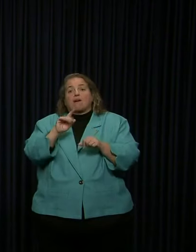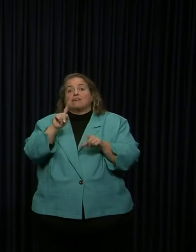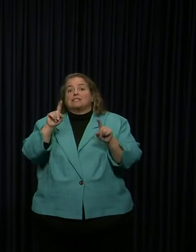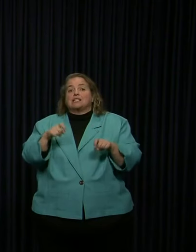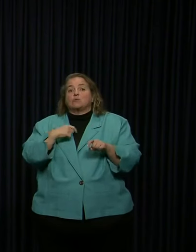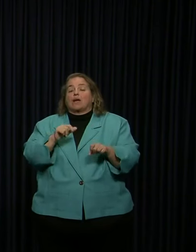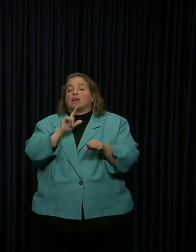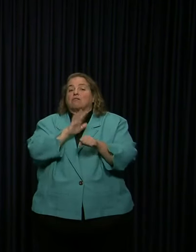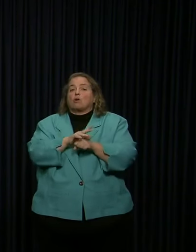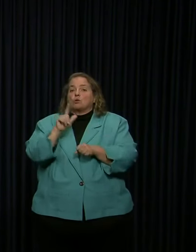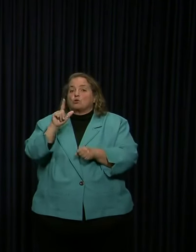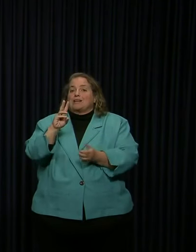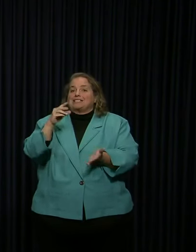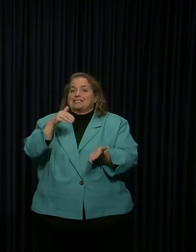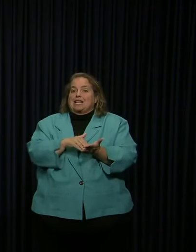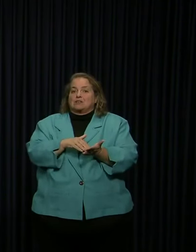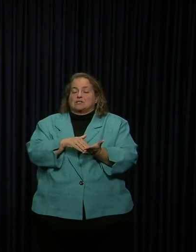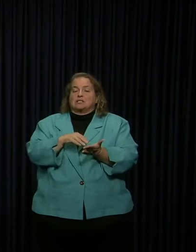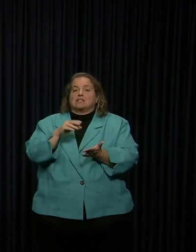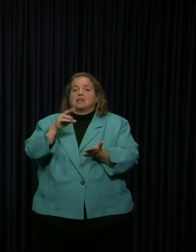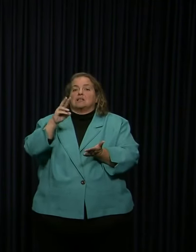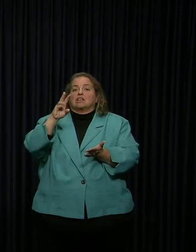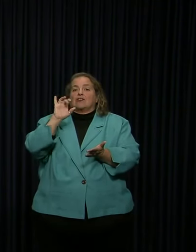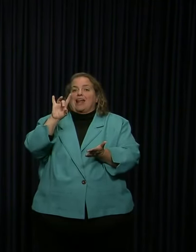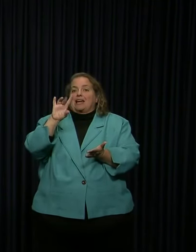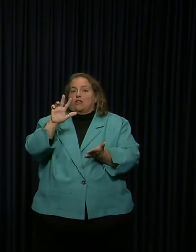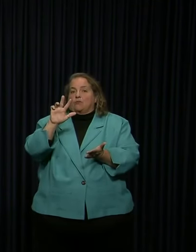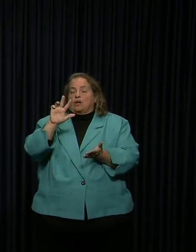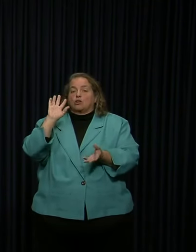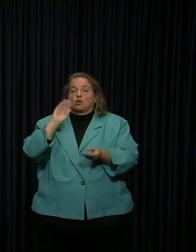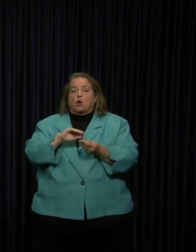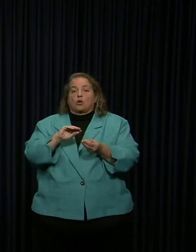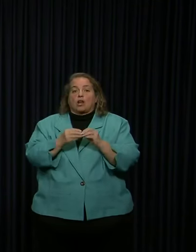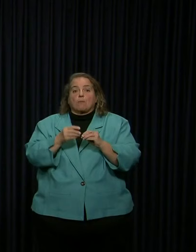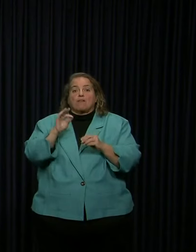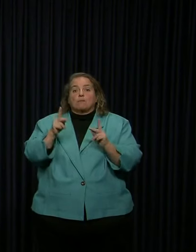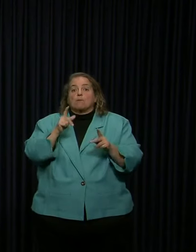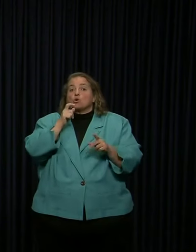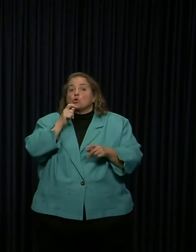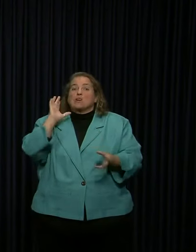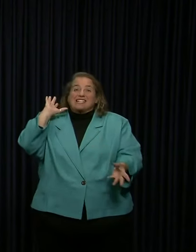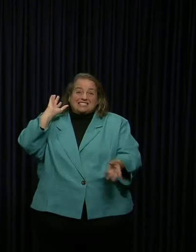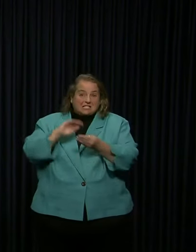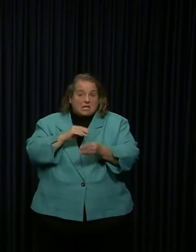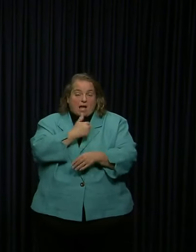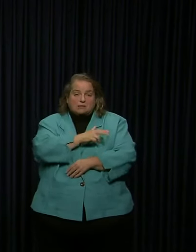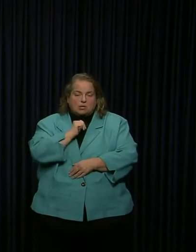SO THE HARDER PART IS TODAY WE HAVE SEVEN NEW DEATHS WHICH